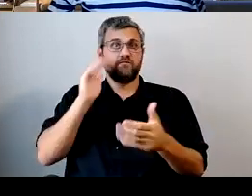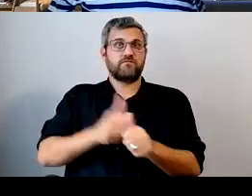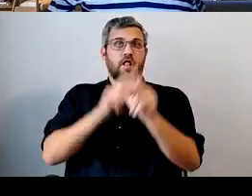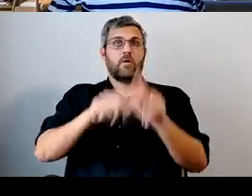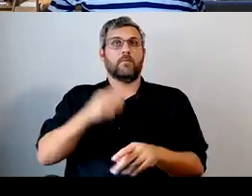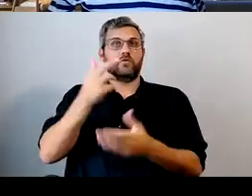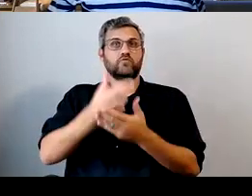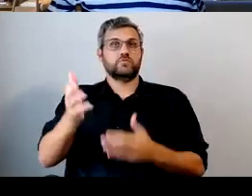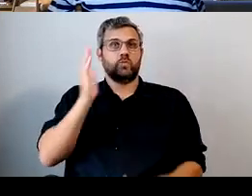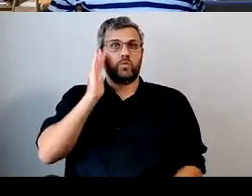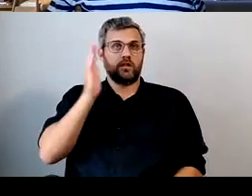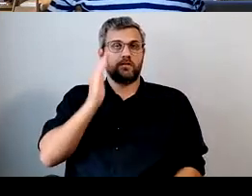Thank you.